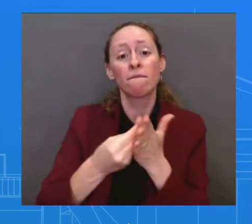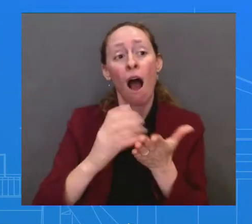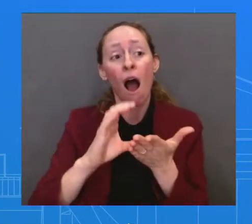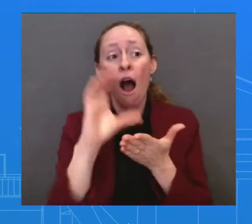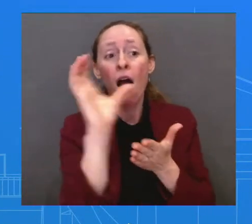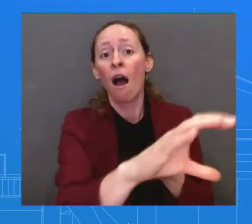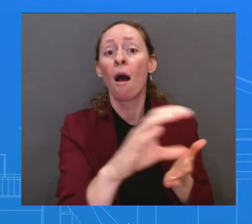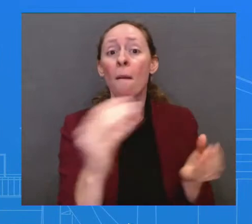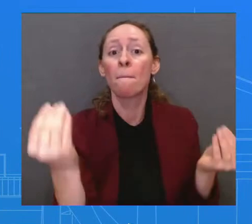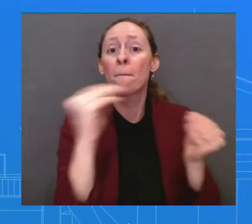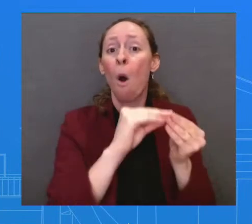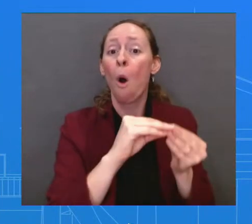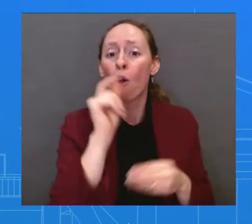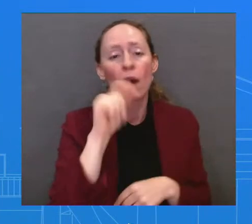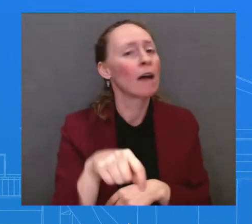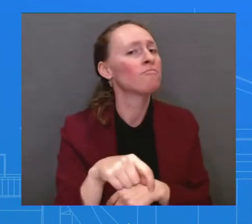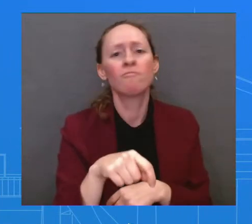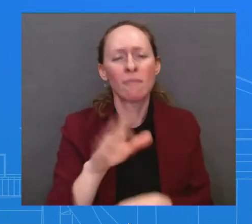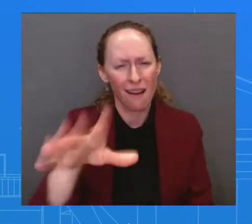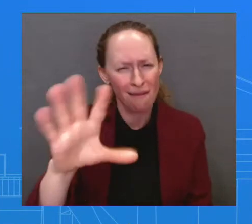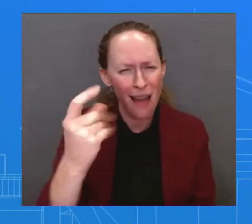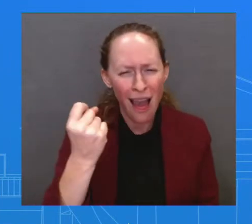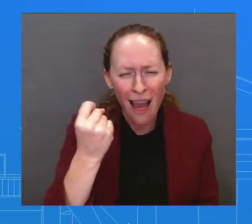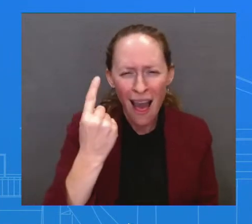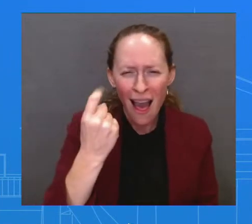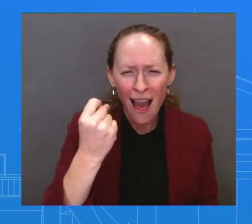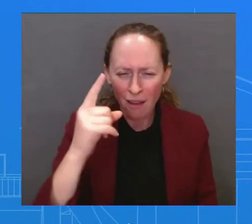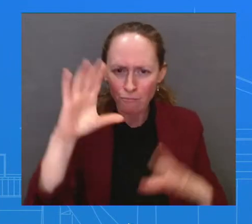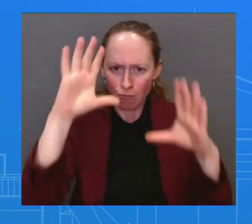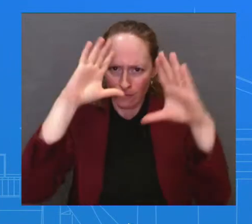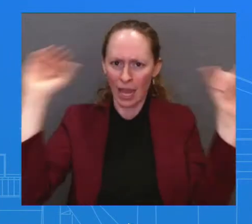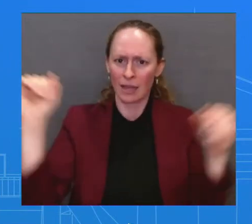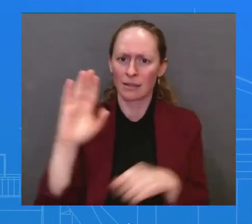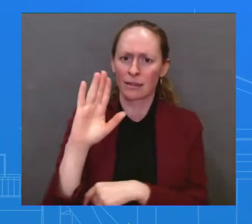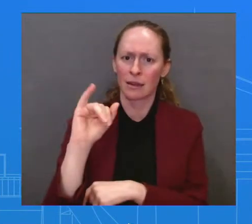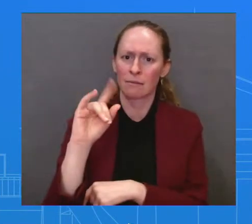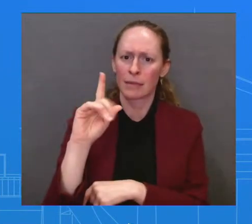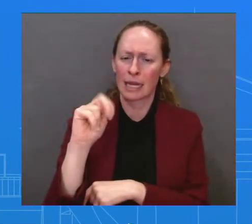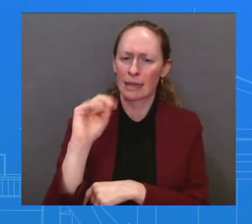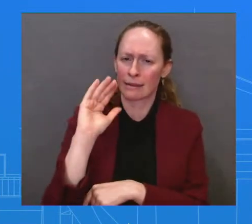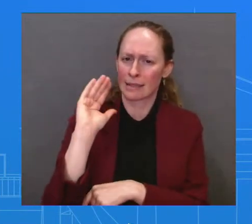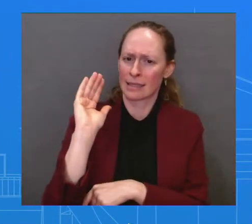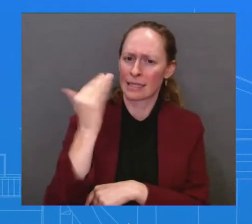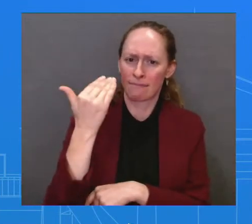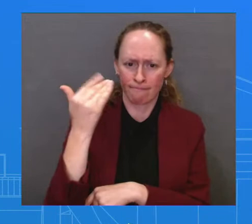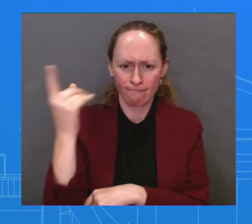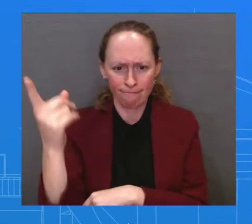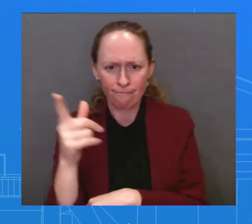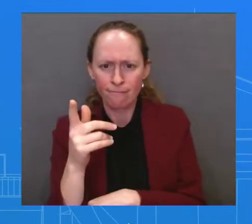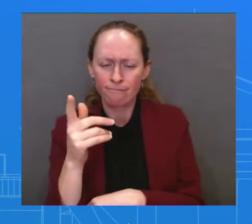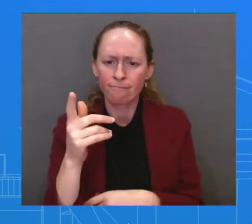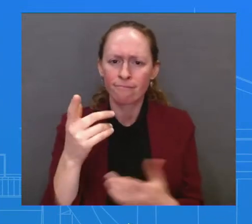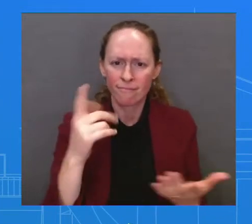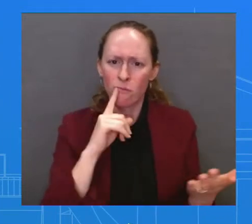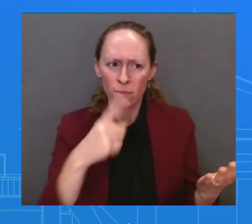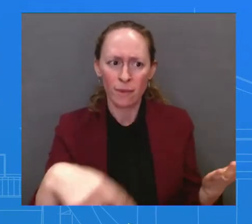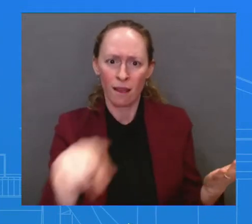what is victory, what does it take to be able to win. You met with Speaker McCarthy and other Republicans recently. What was your message to them?